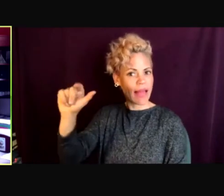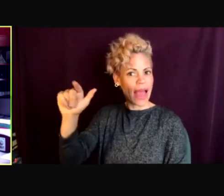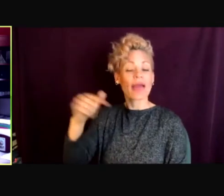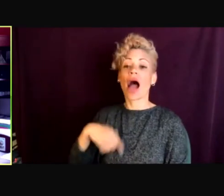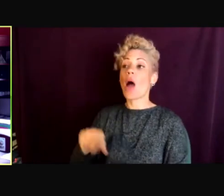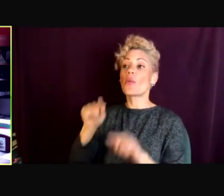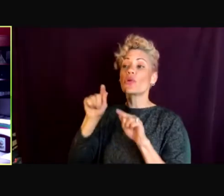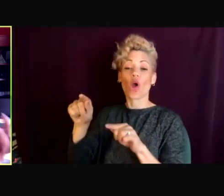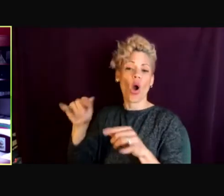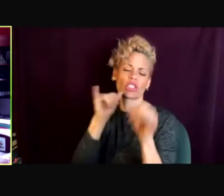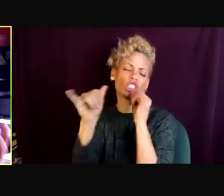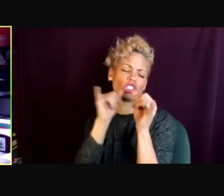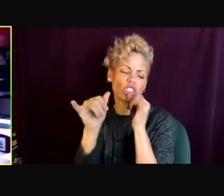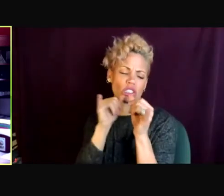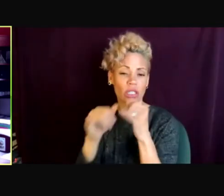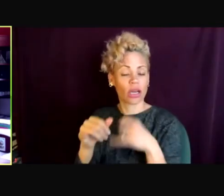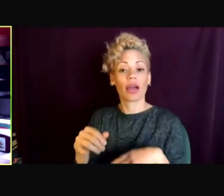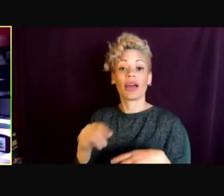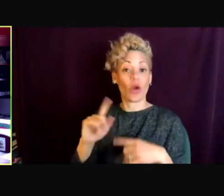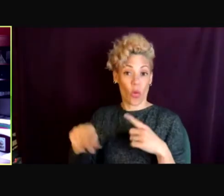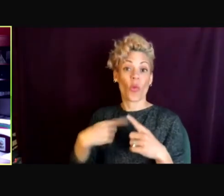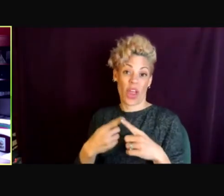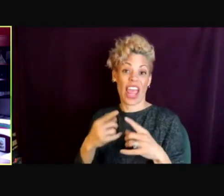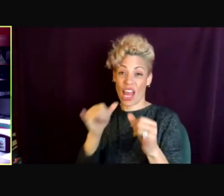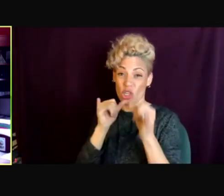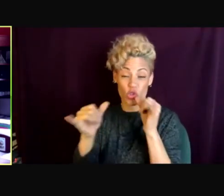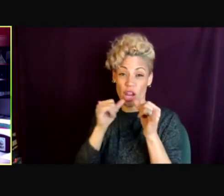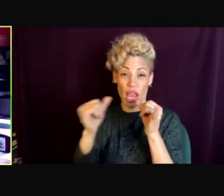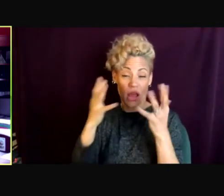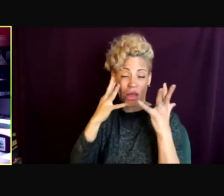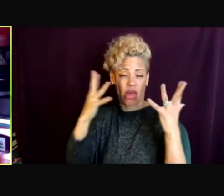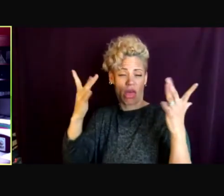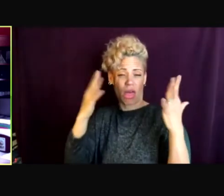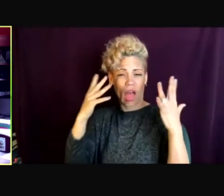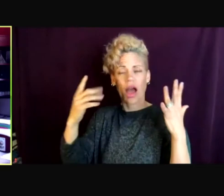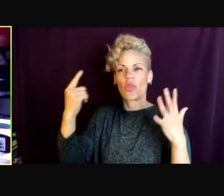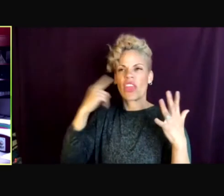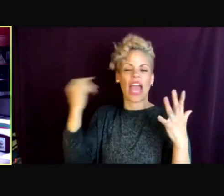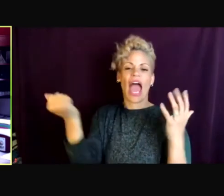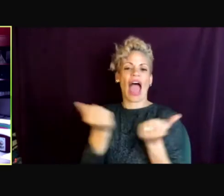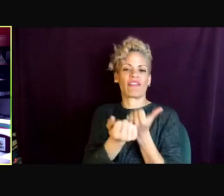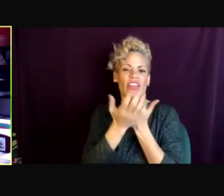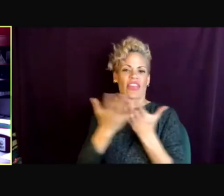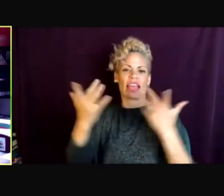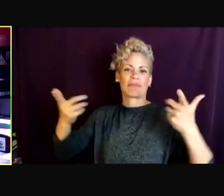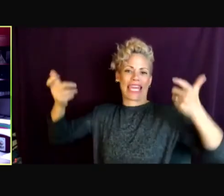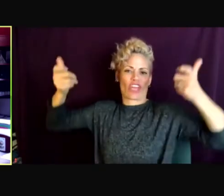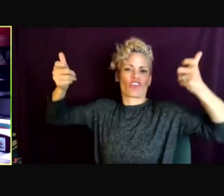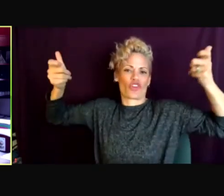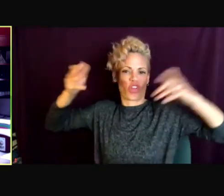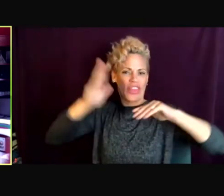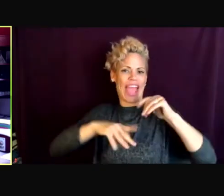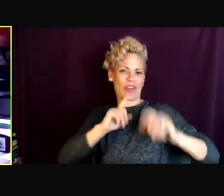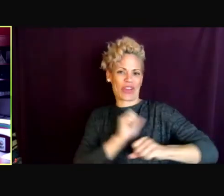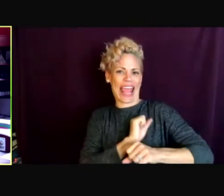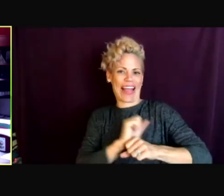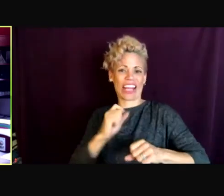you think everything's bigger than otherwise. And so I thought I was on a mountain top when actually it was a hill.